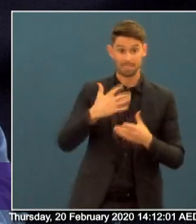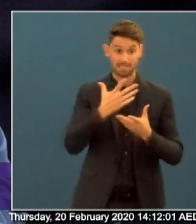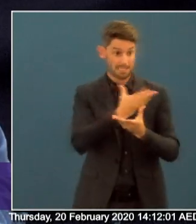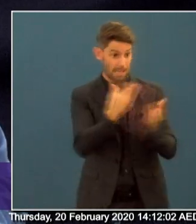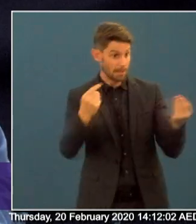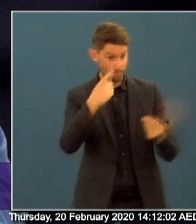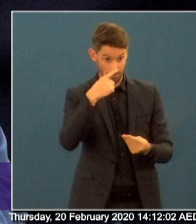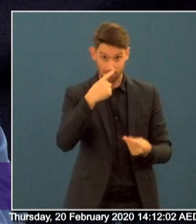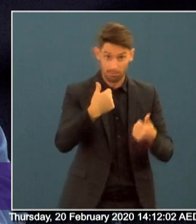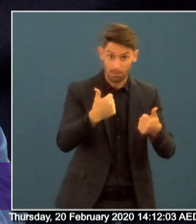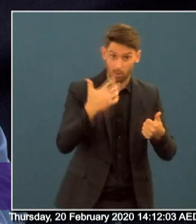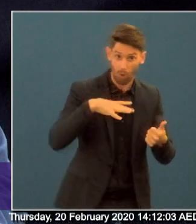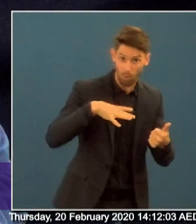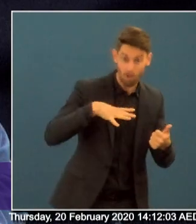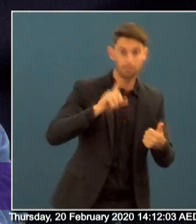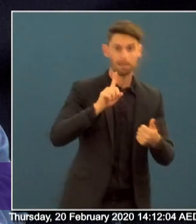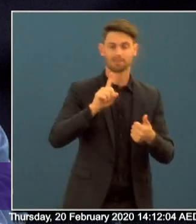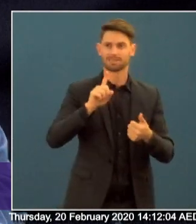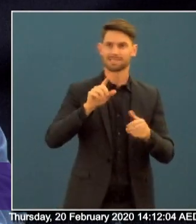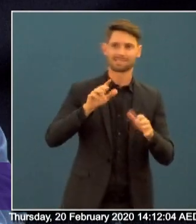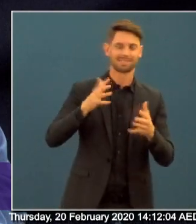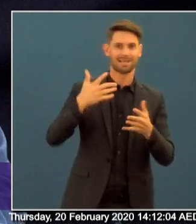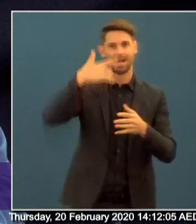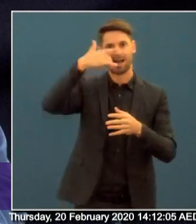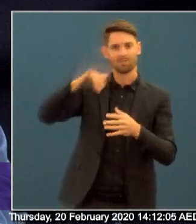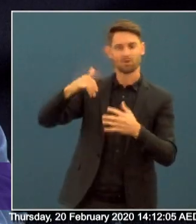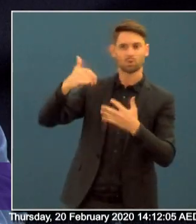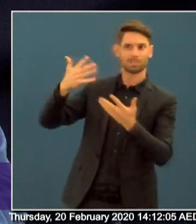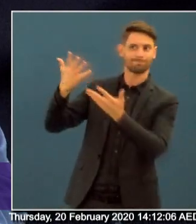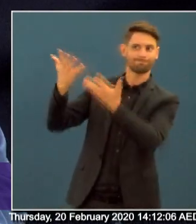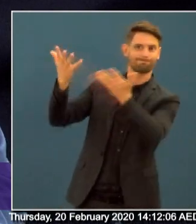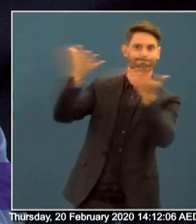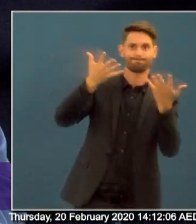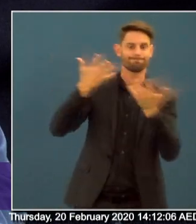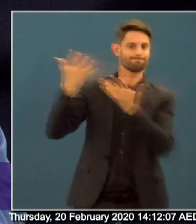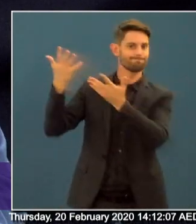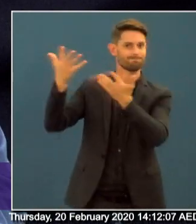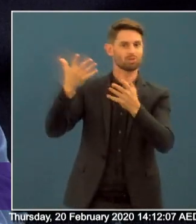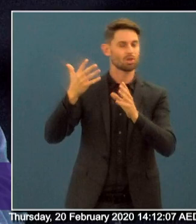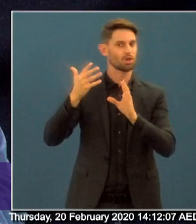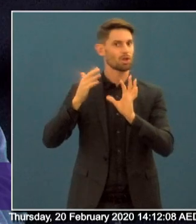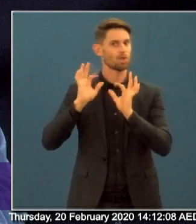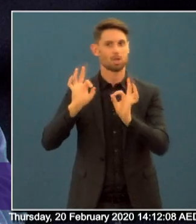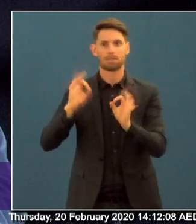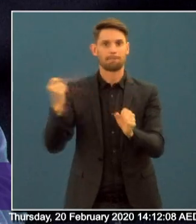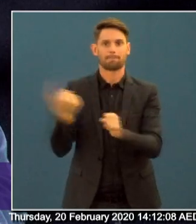but not prepared to take a step back and look at the population health needs and make strong recommendations and act.